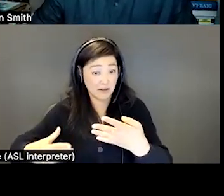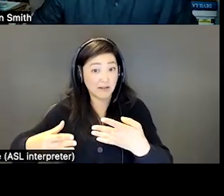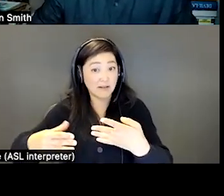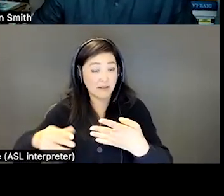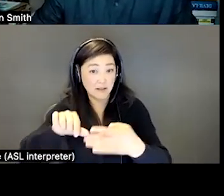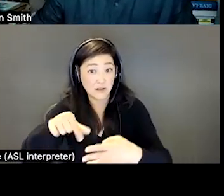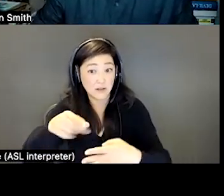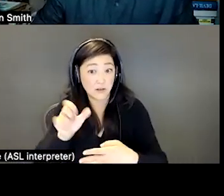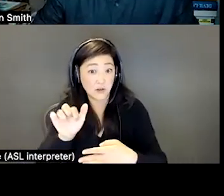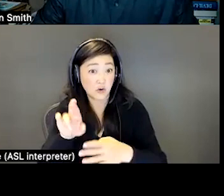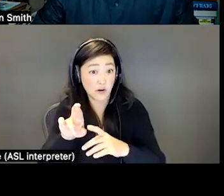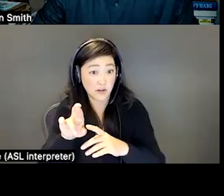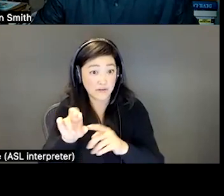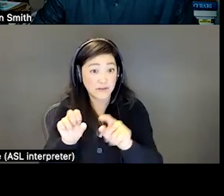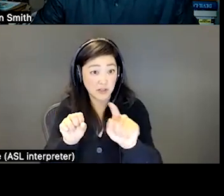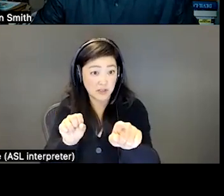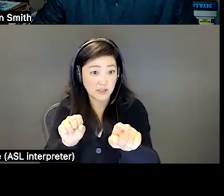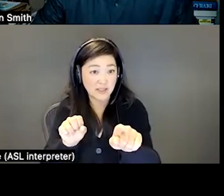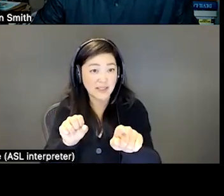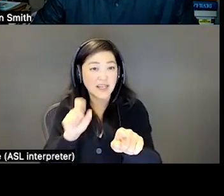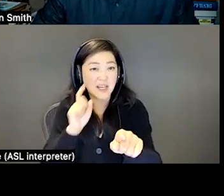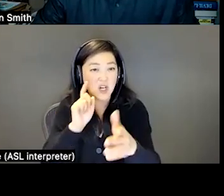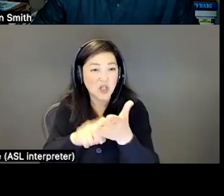this is the interest qualifier right at the top, if you can see my mouse.